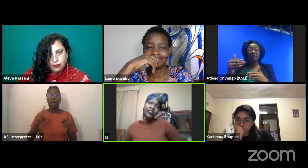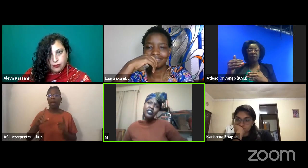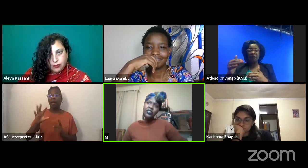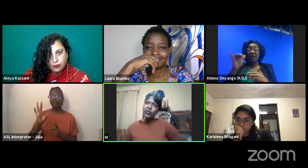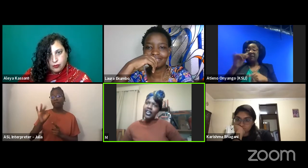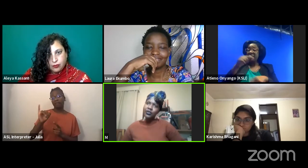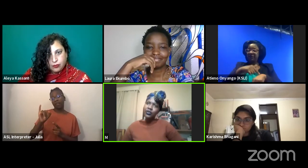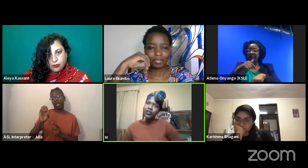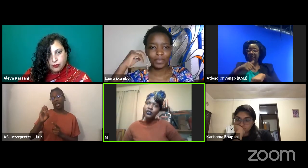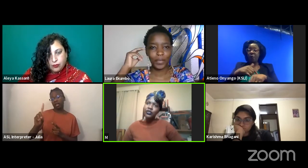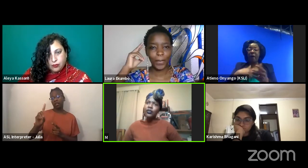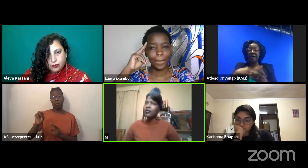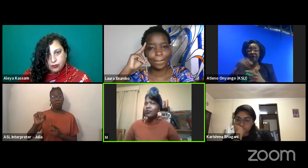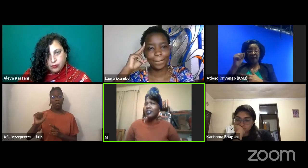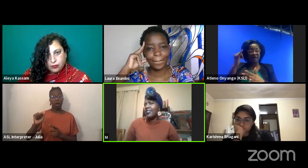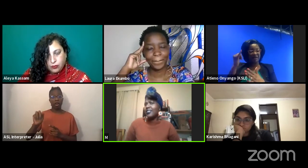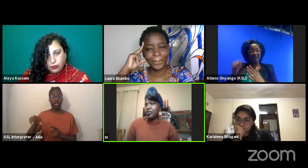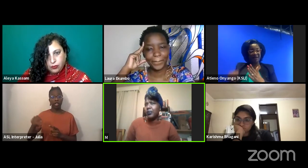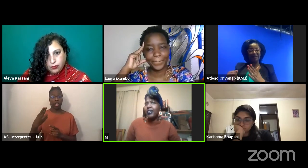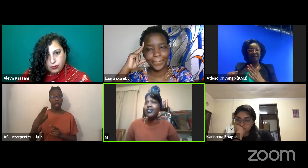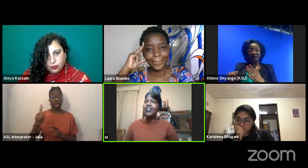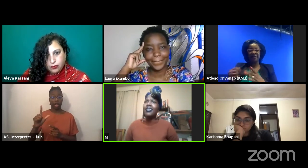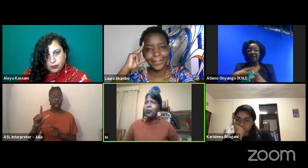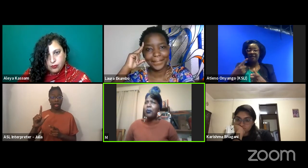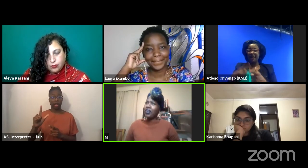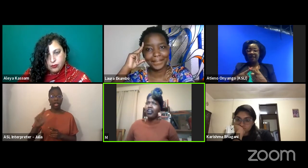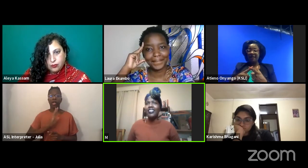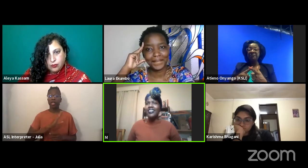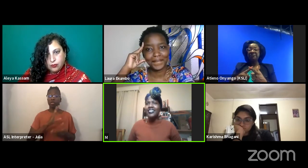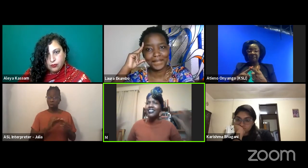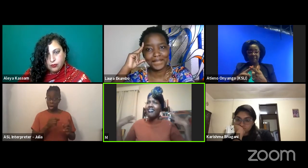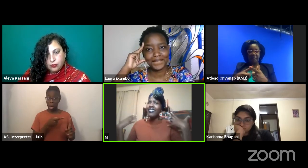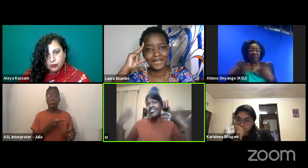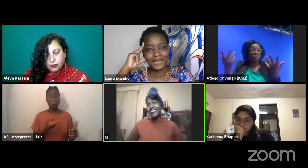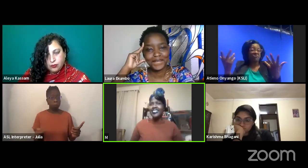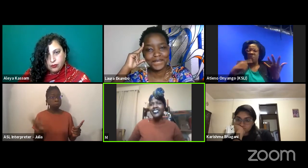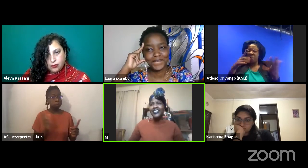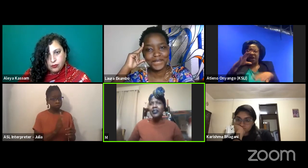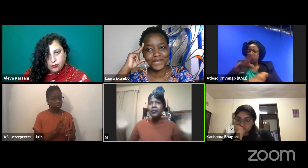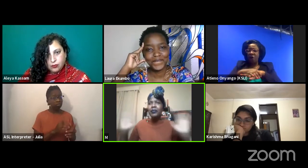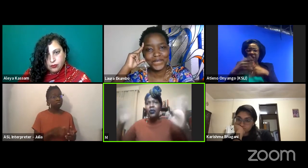She was at the last story of the show. And so it was like, this should be got this there's a system.